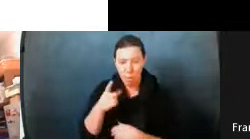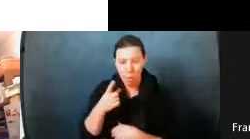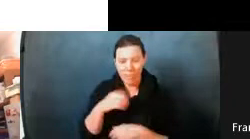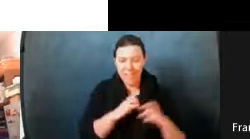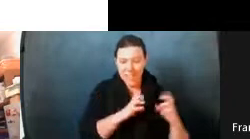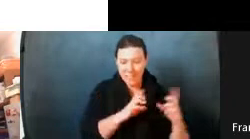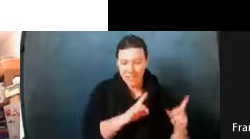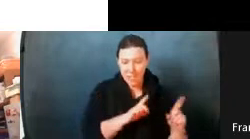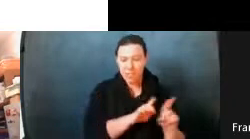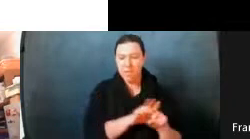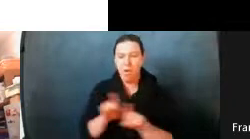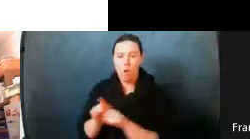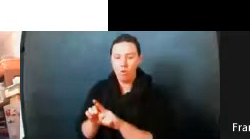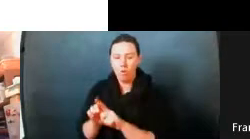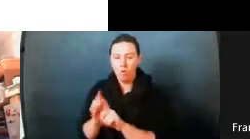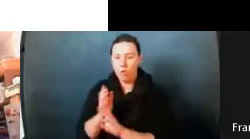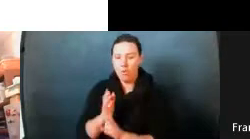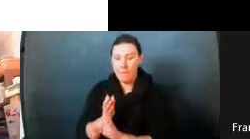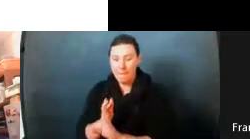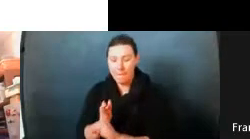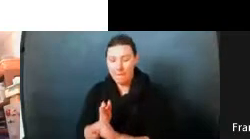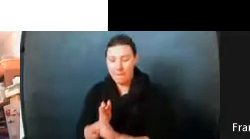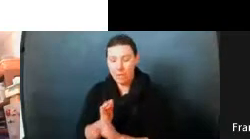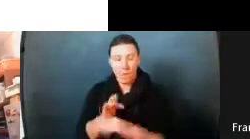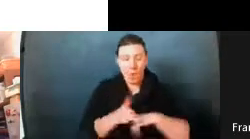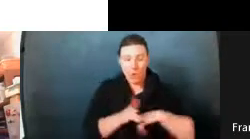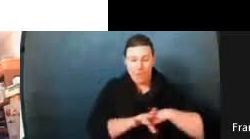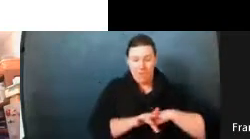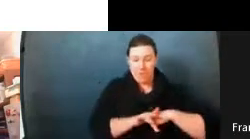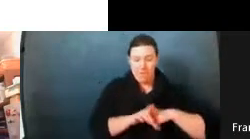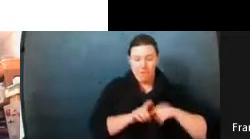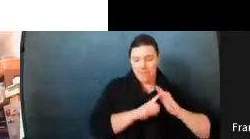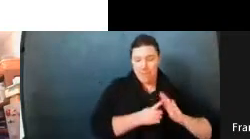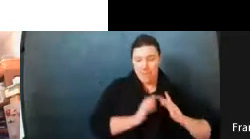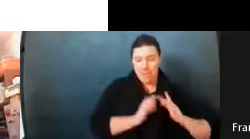but also earlier on within our nursing programs. Thank you.